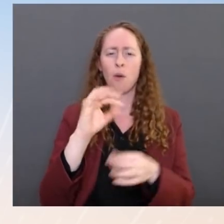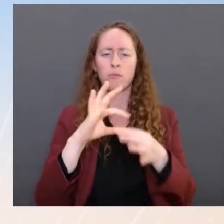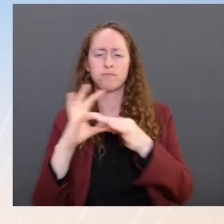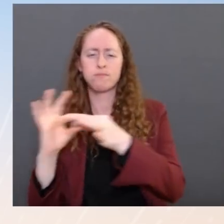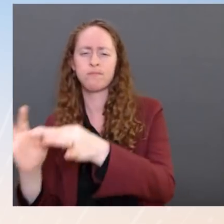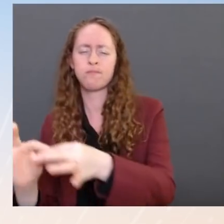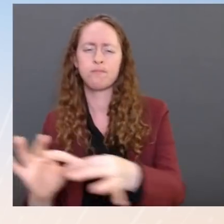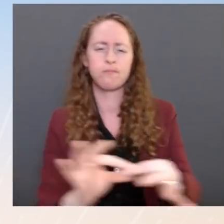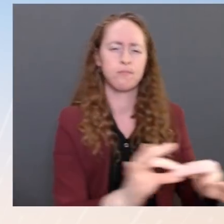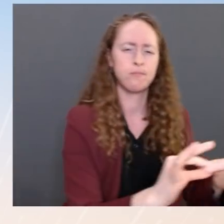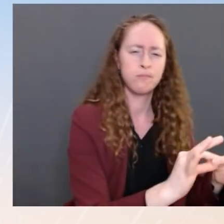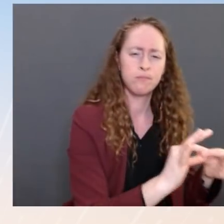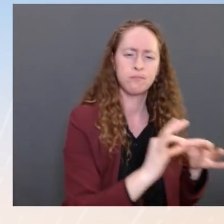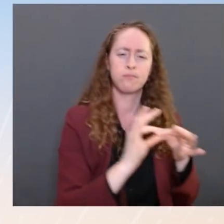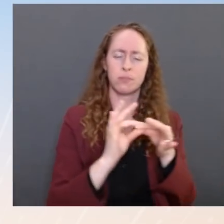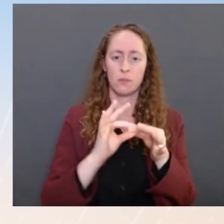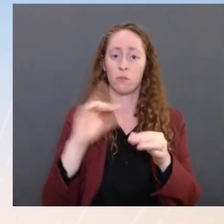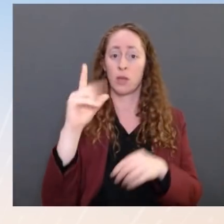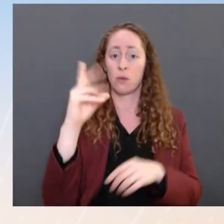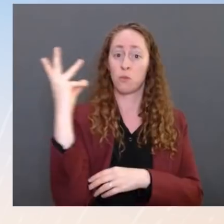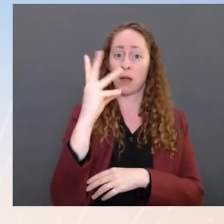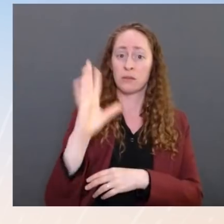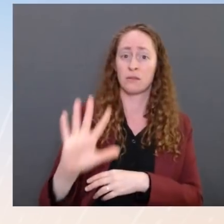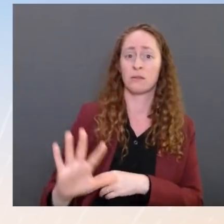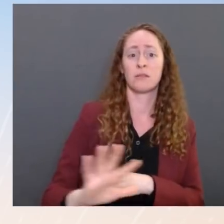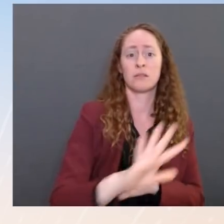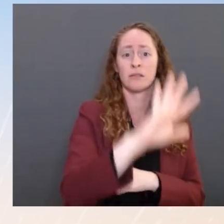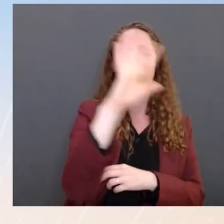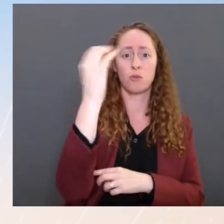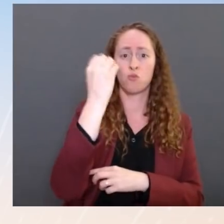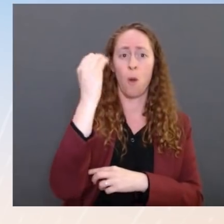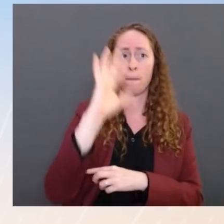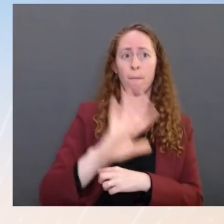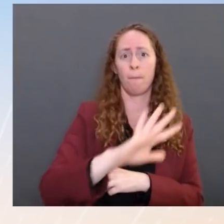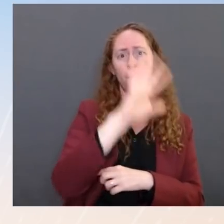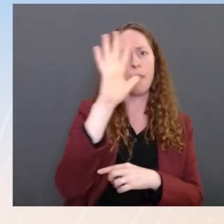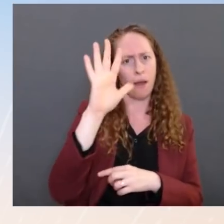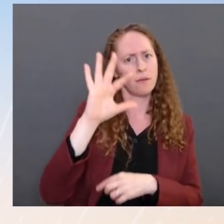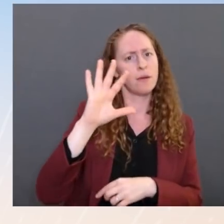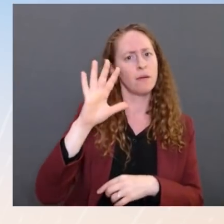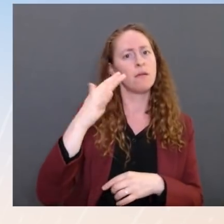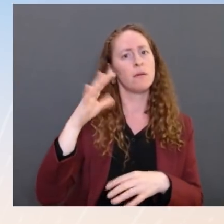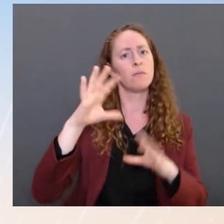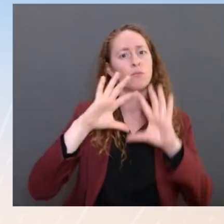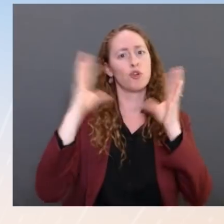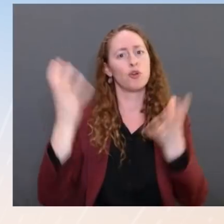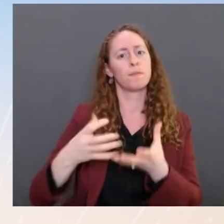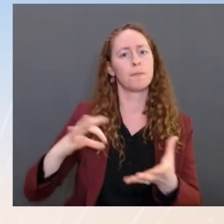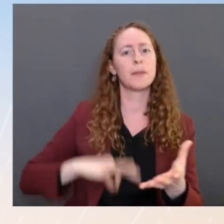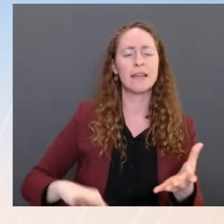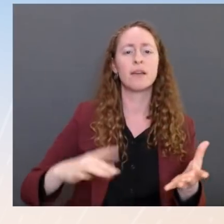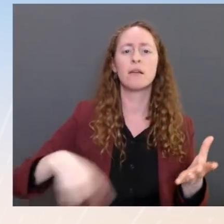And certainly, having a strong partnership with a range of countries, including Sweden and Finland, if they decide to join,